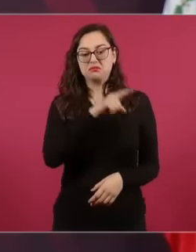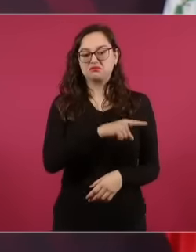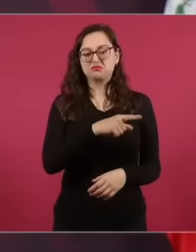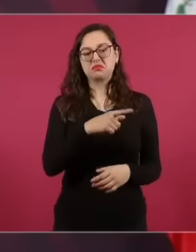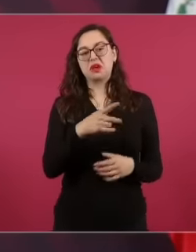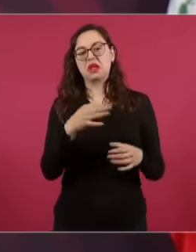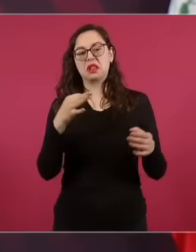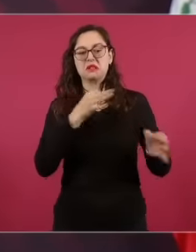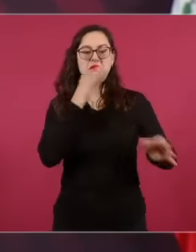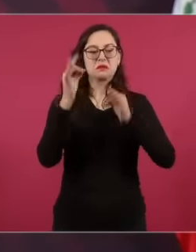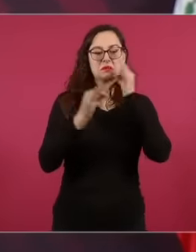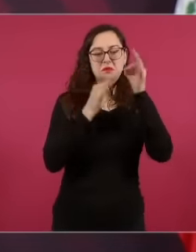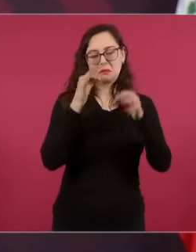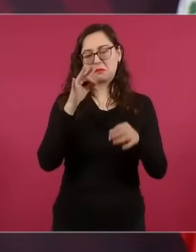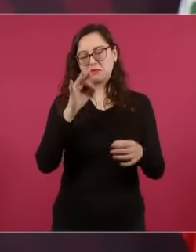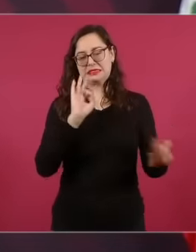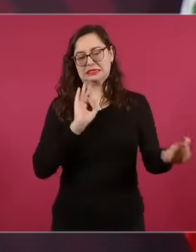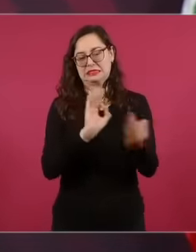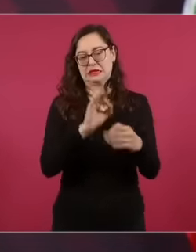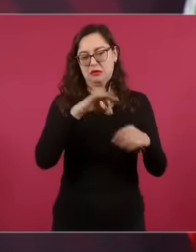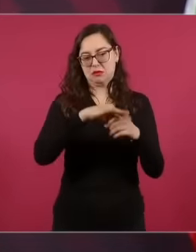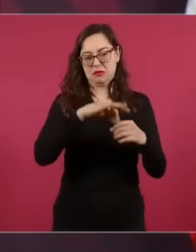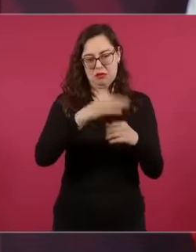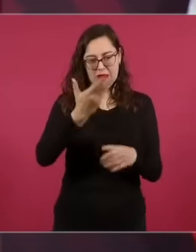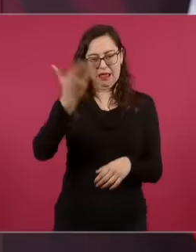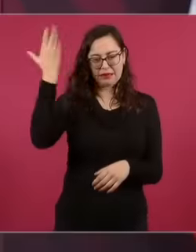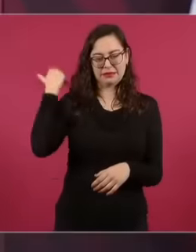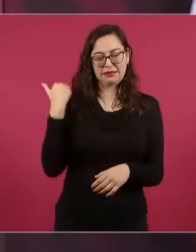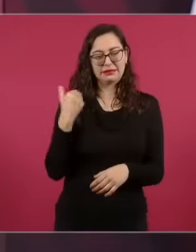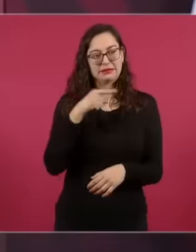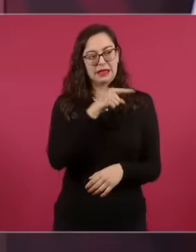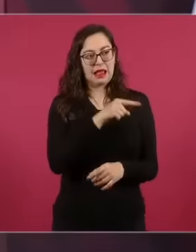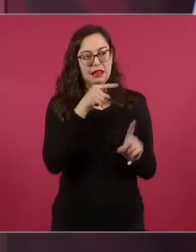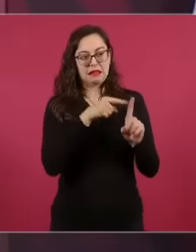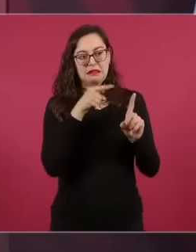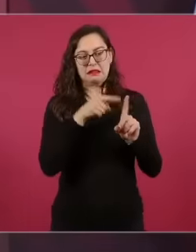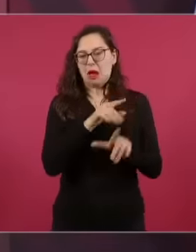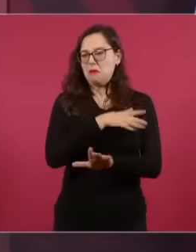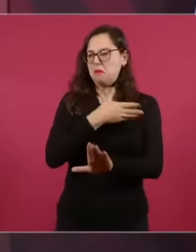migrants, was very